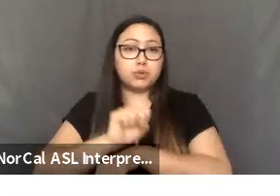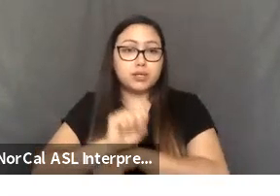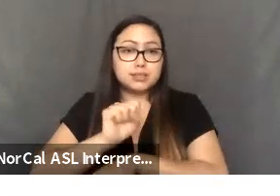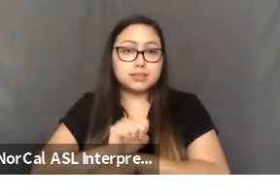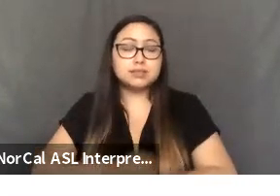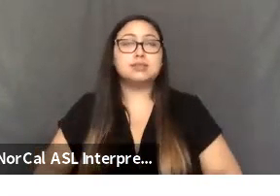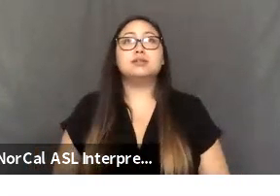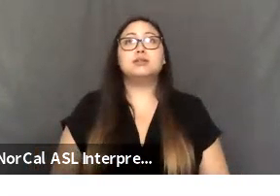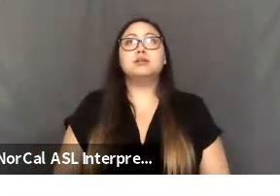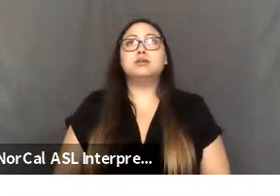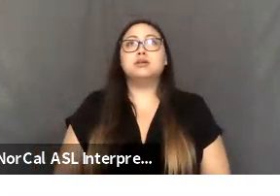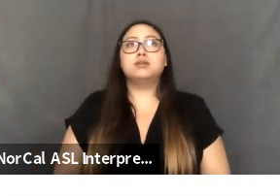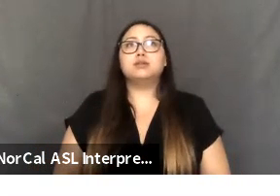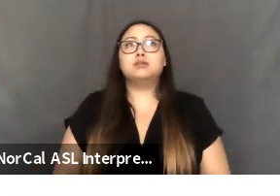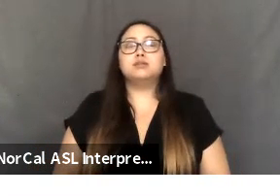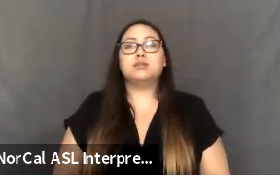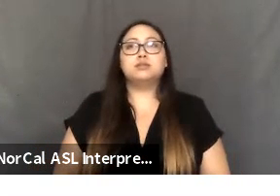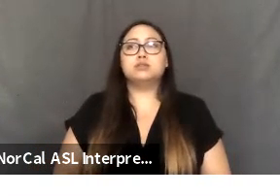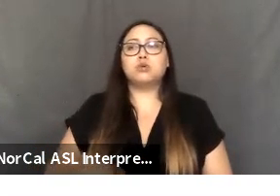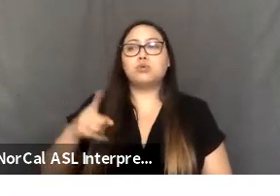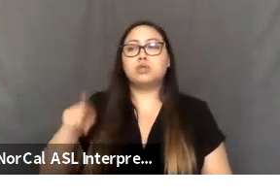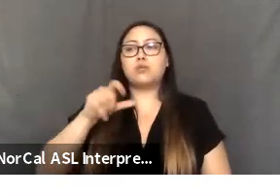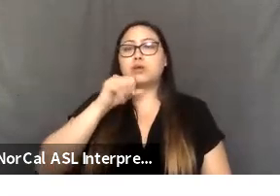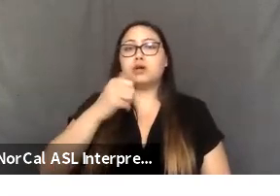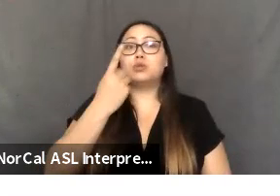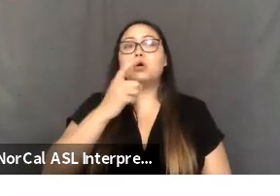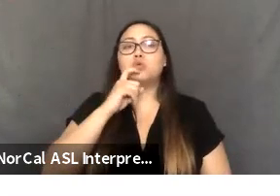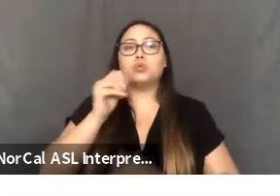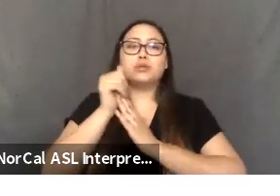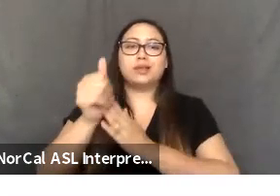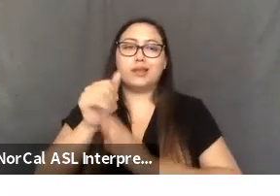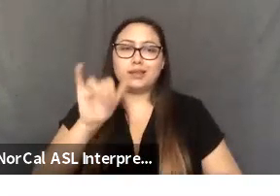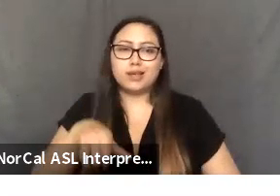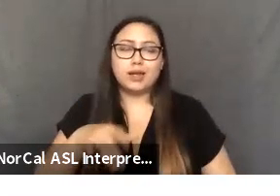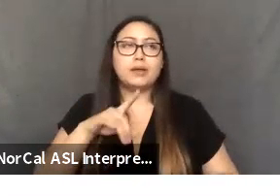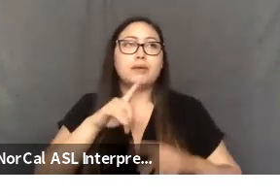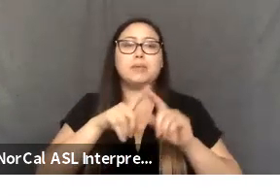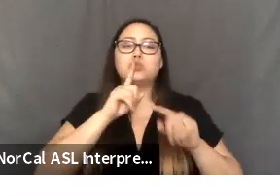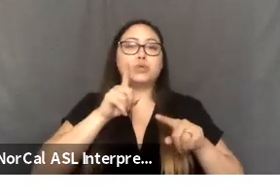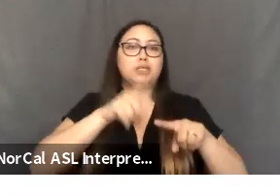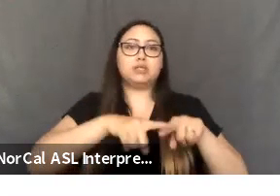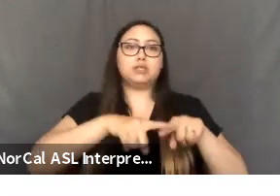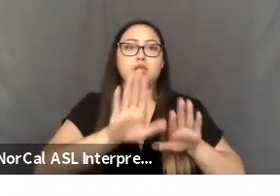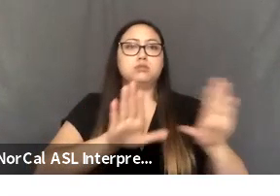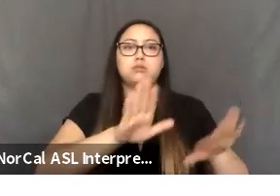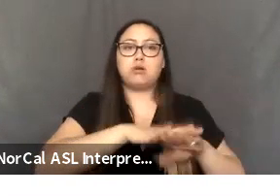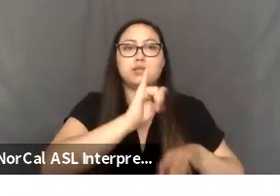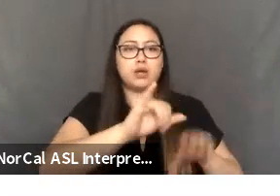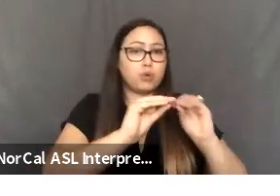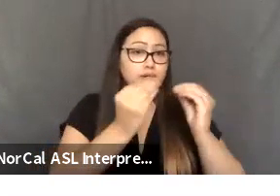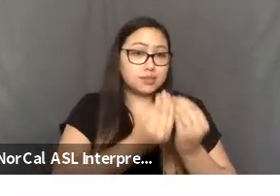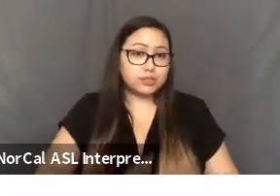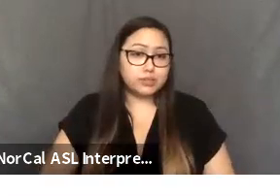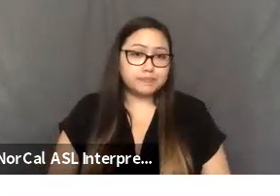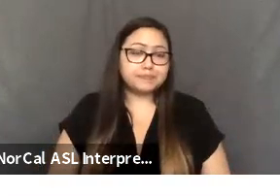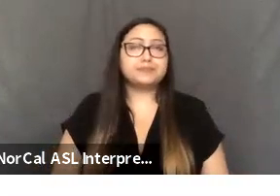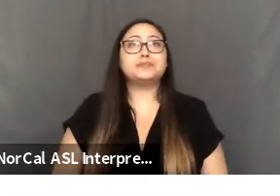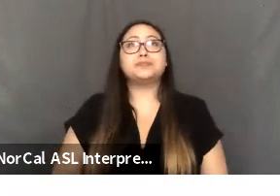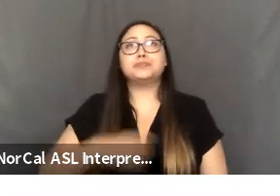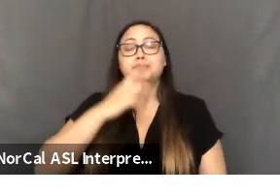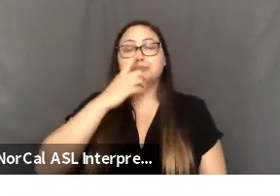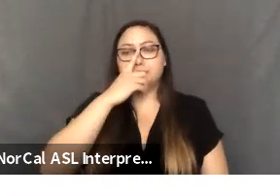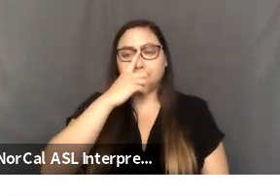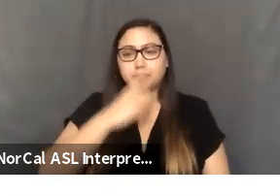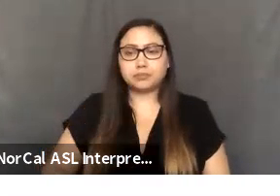they weren't necessarily the ones leading those efforts. But it depended on the organization.